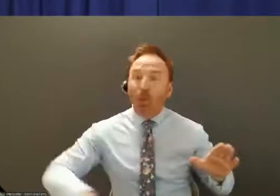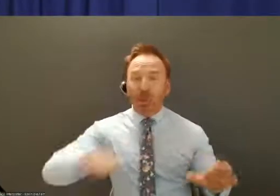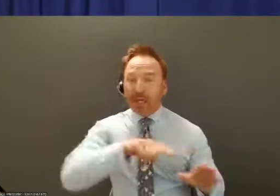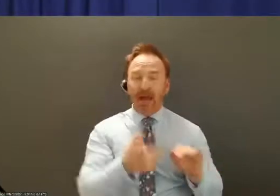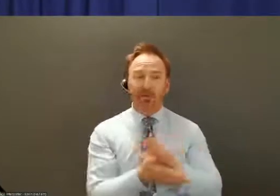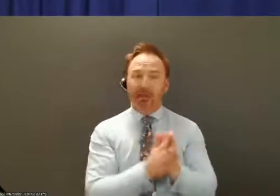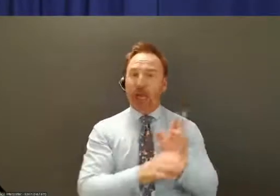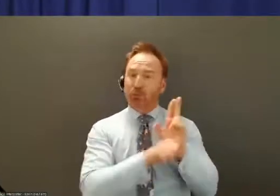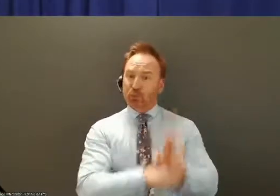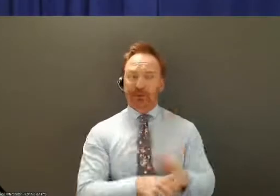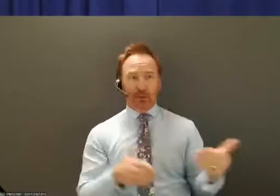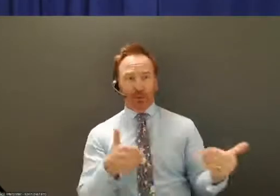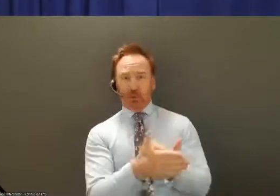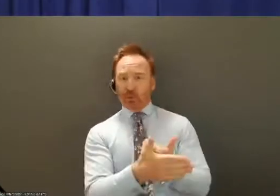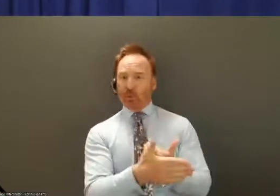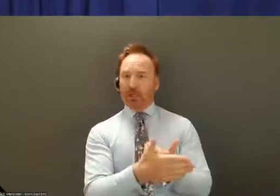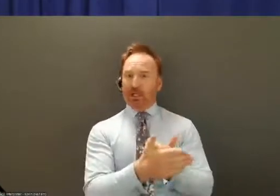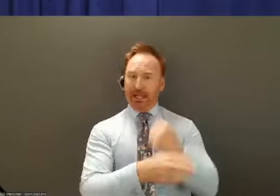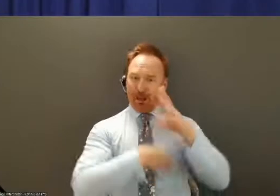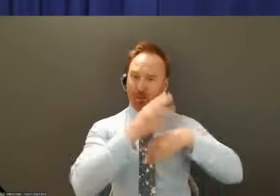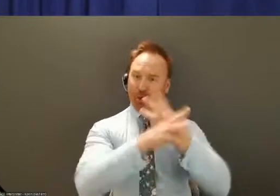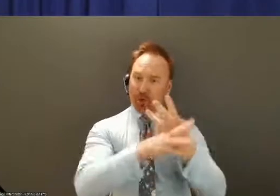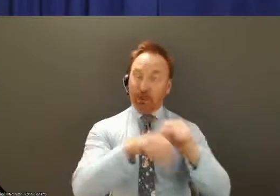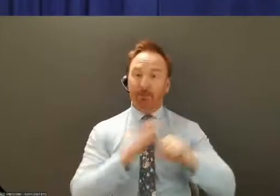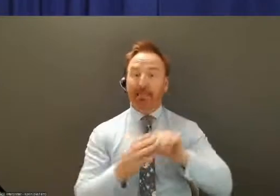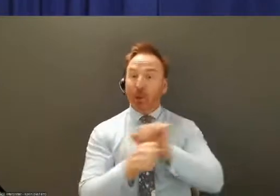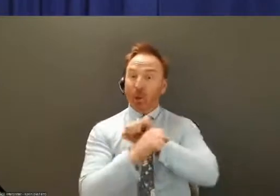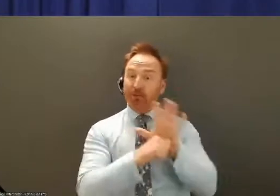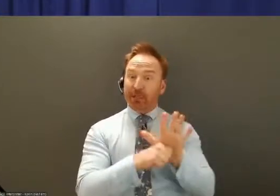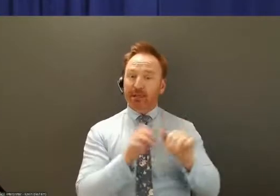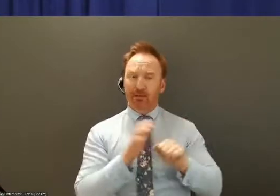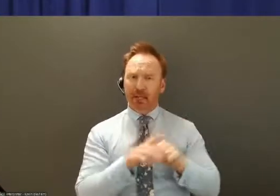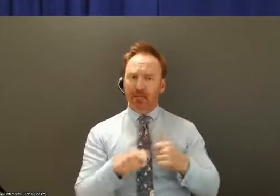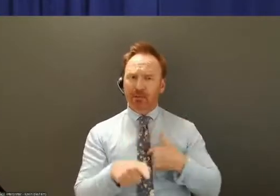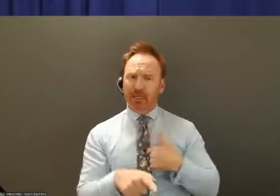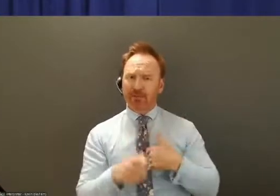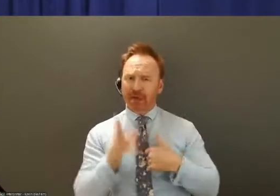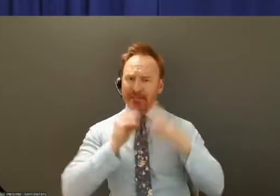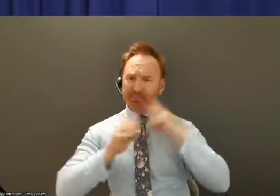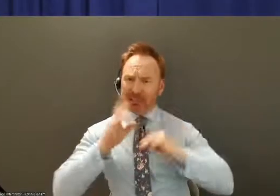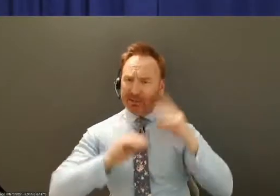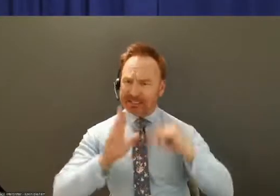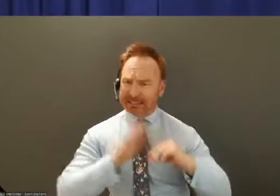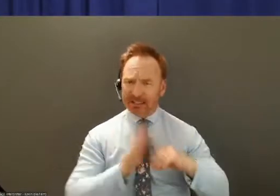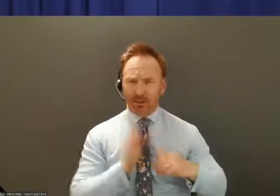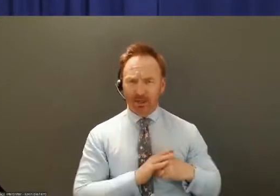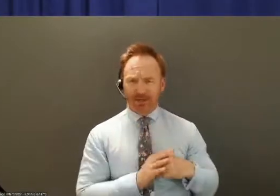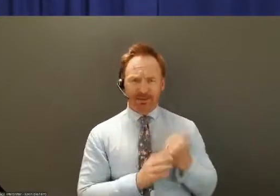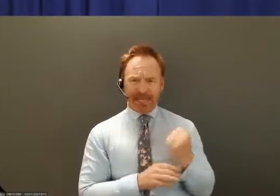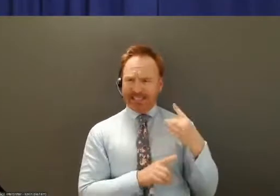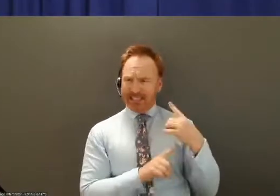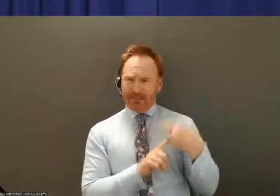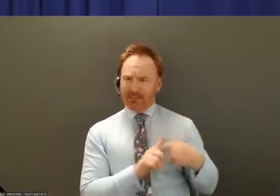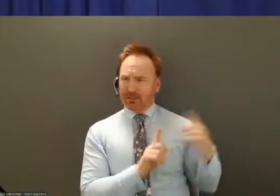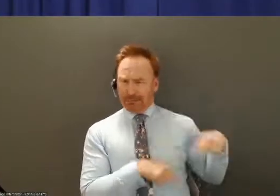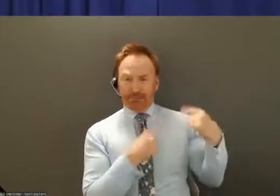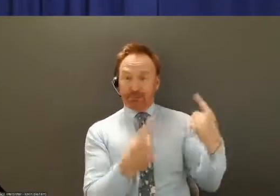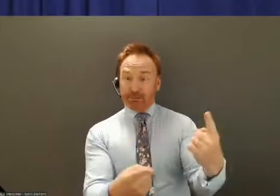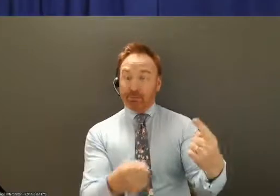The vaccine will provide our way through this pandemic. COVID-19 is not going away